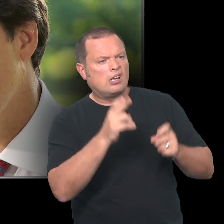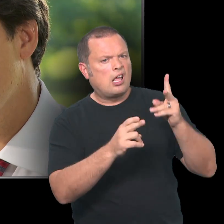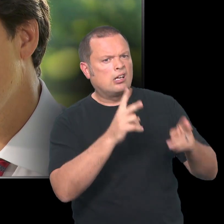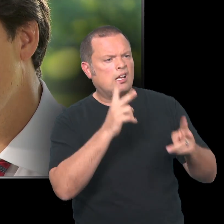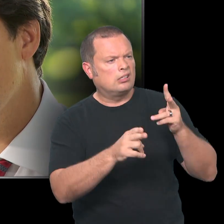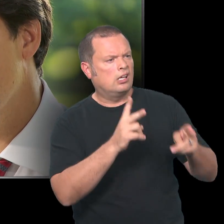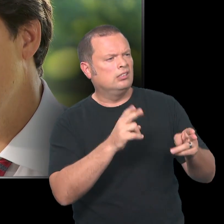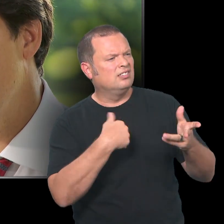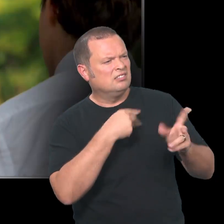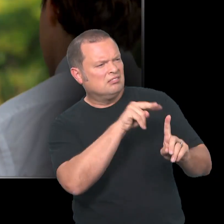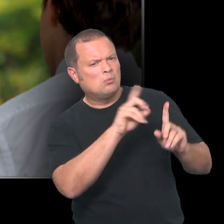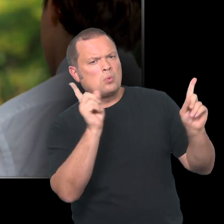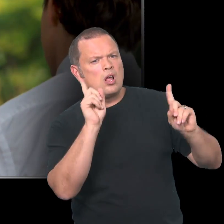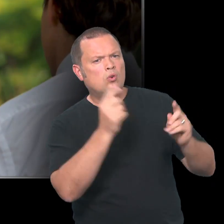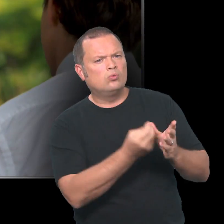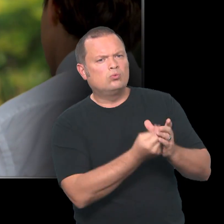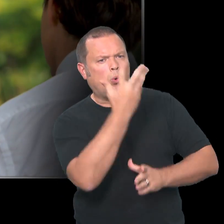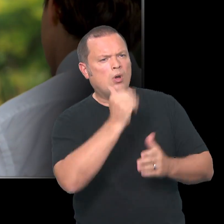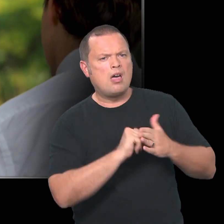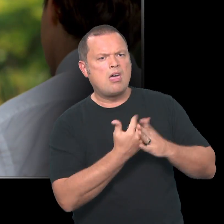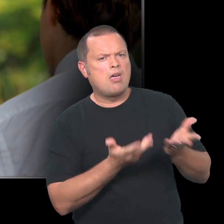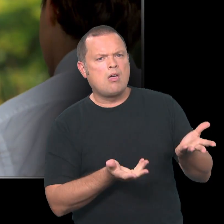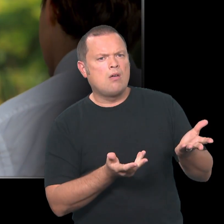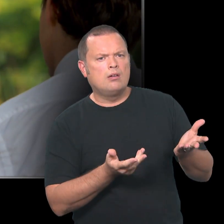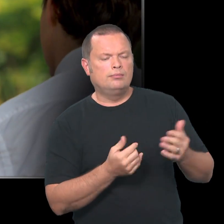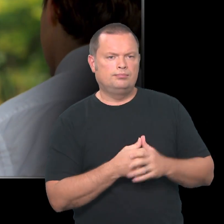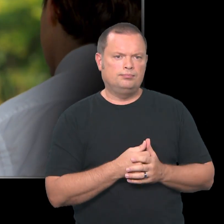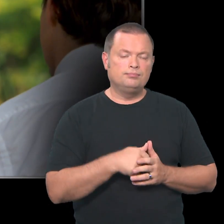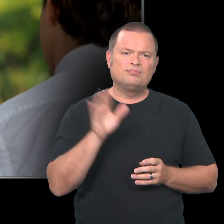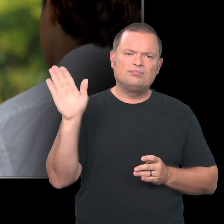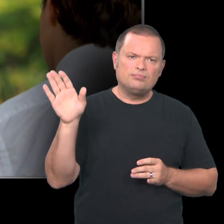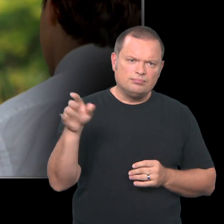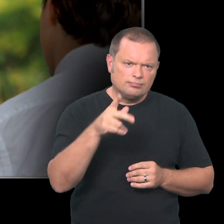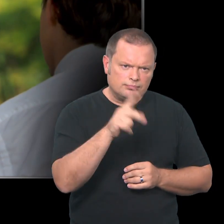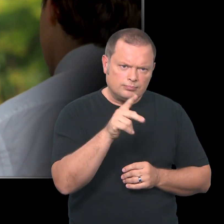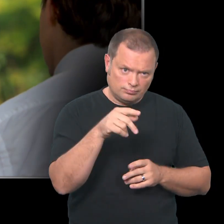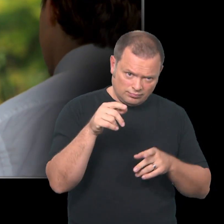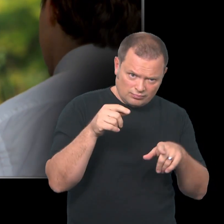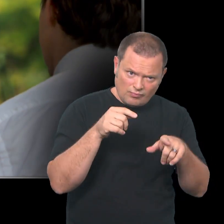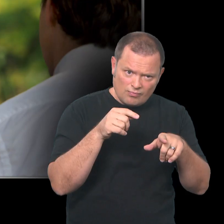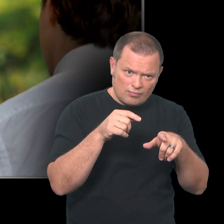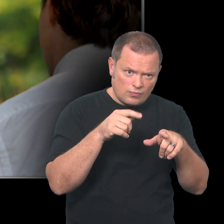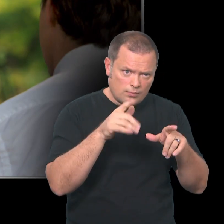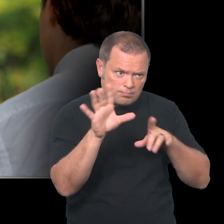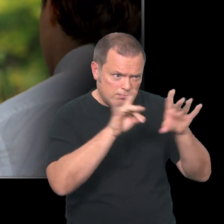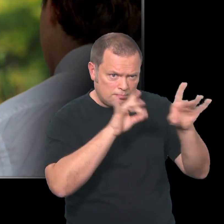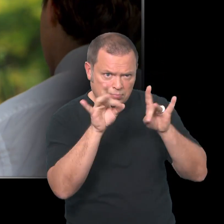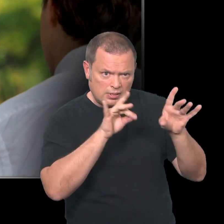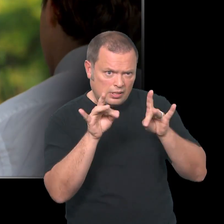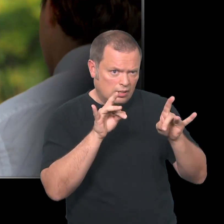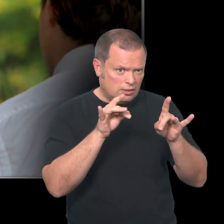is promising cuts and is not going to create the kind of growth that we need. But are you saying you couldn't choose